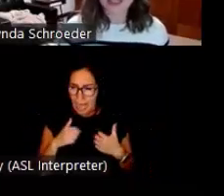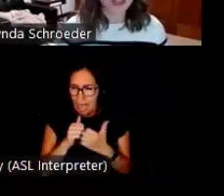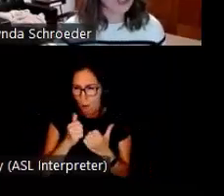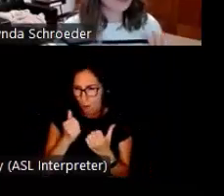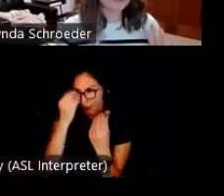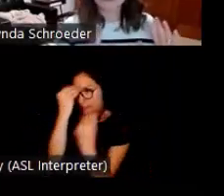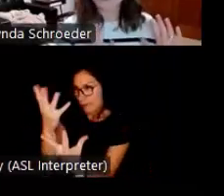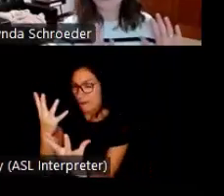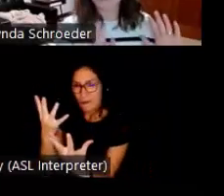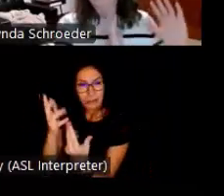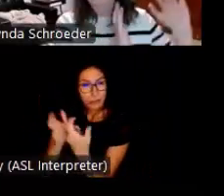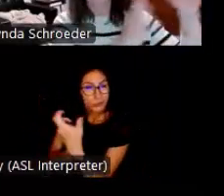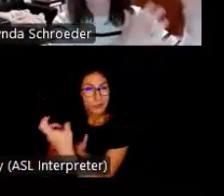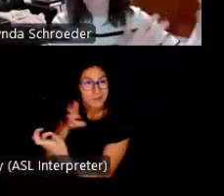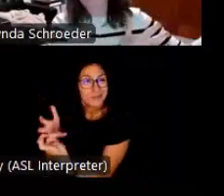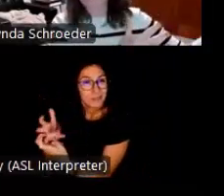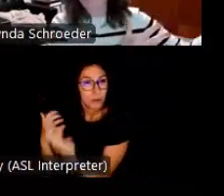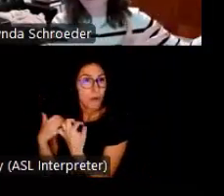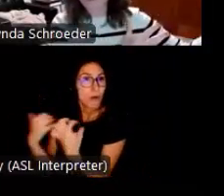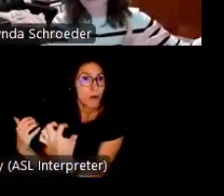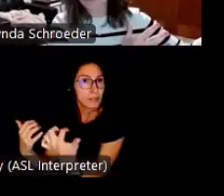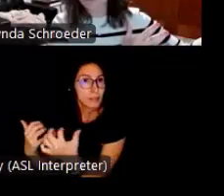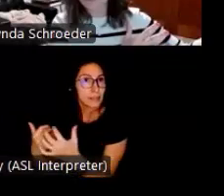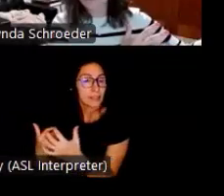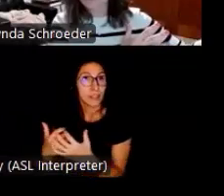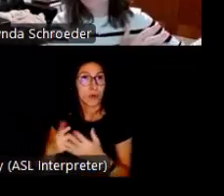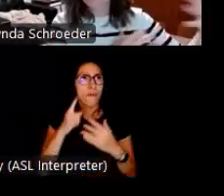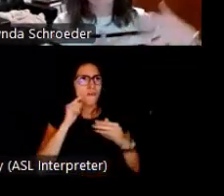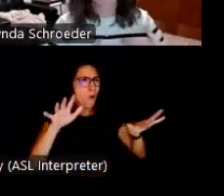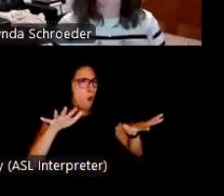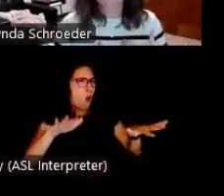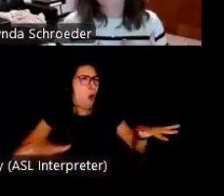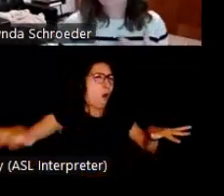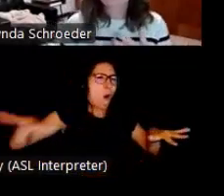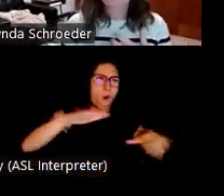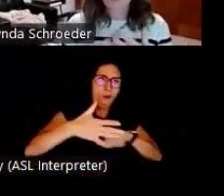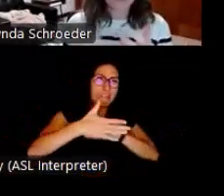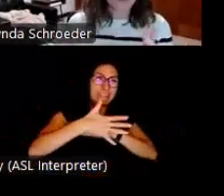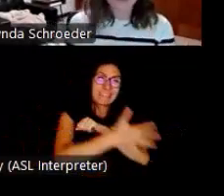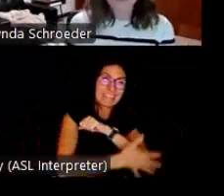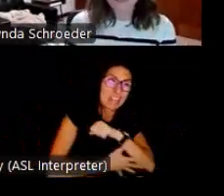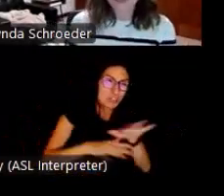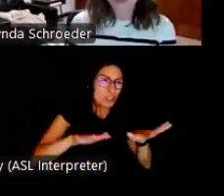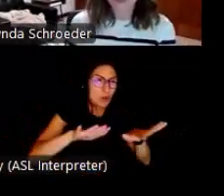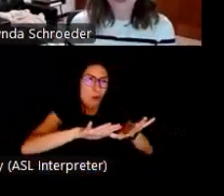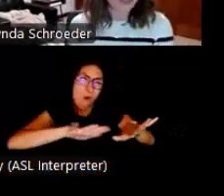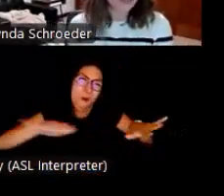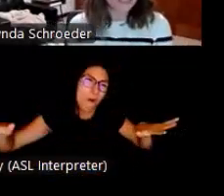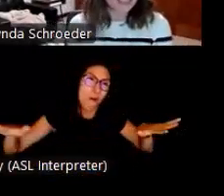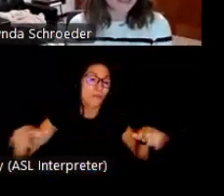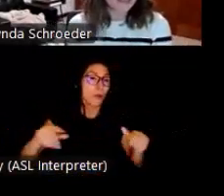Are you looking to reach a national audience? Are you looking to inform one particular community,